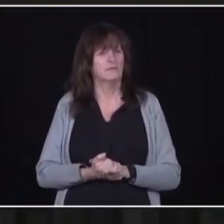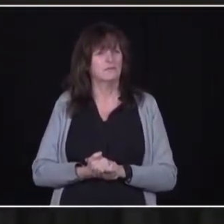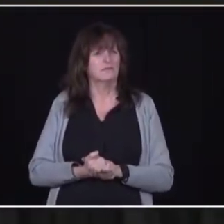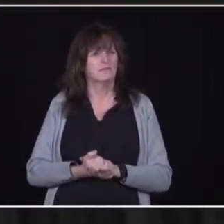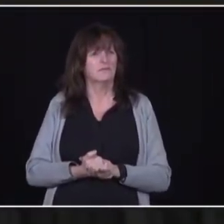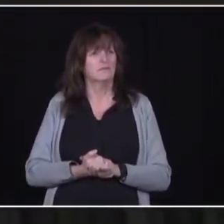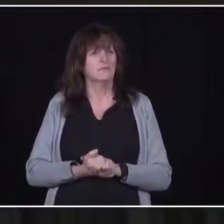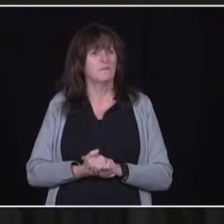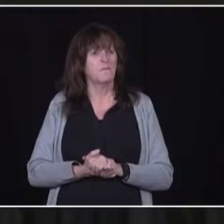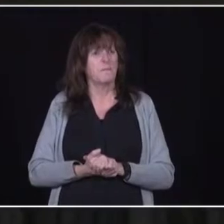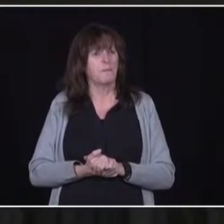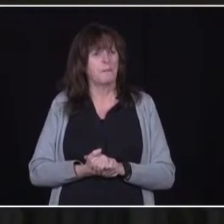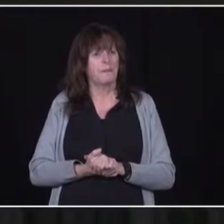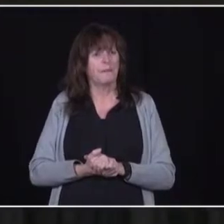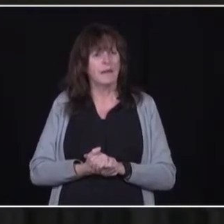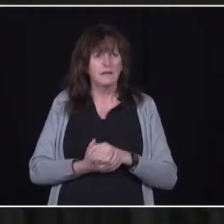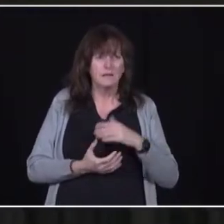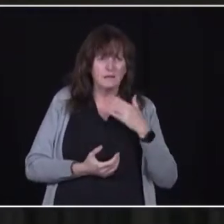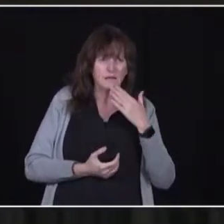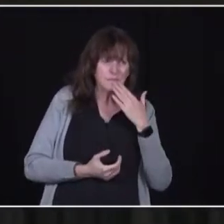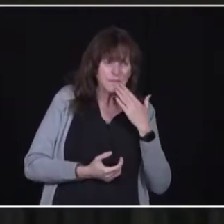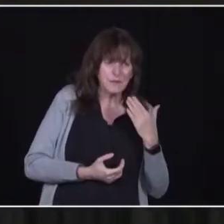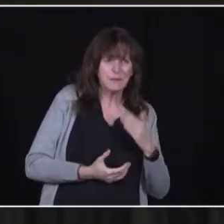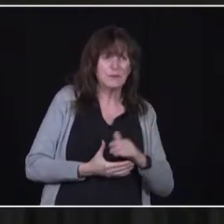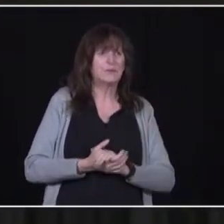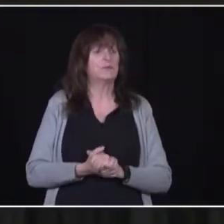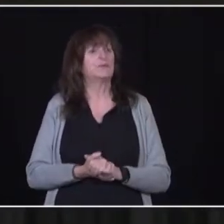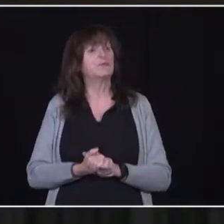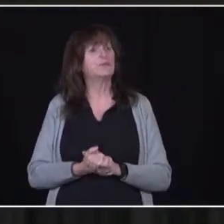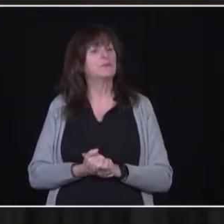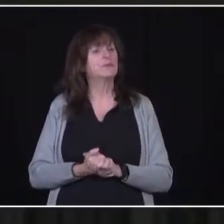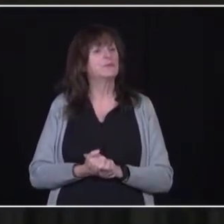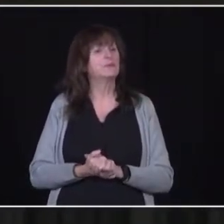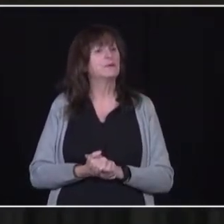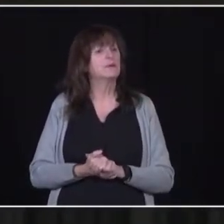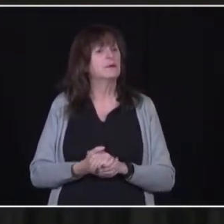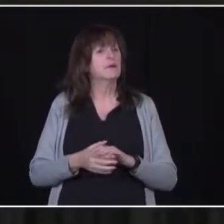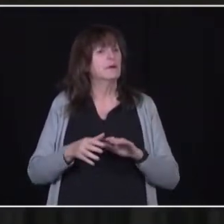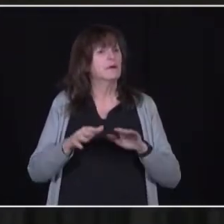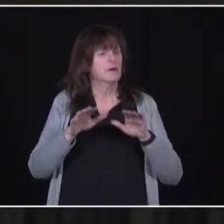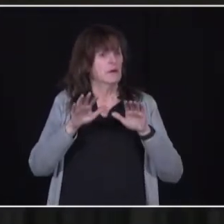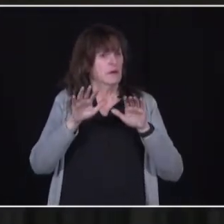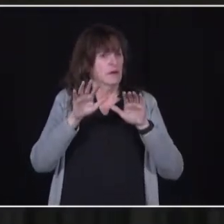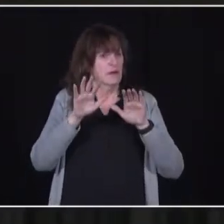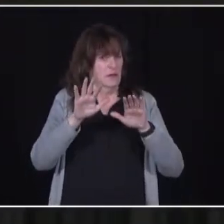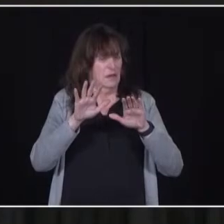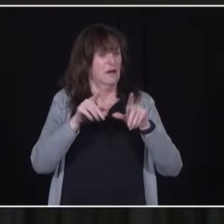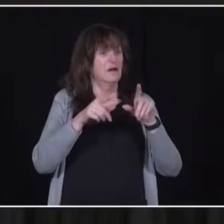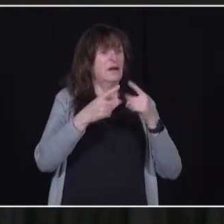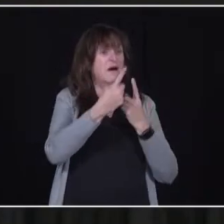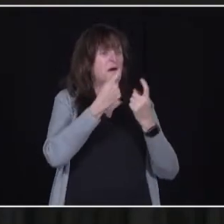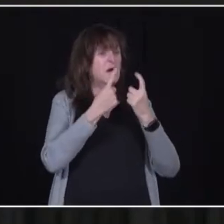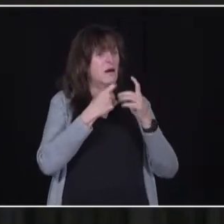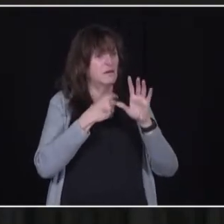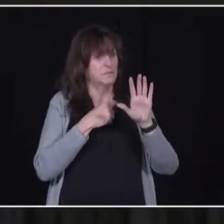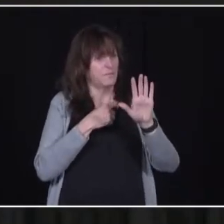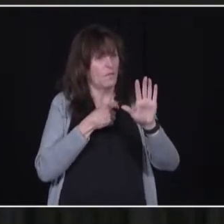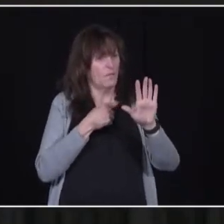Thank you minister. Folks, before we take questions, I want to take a minute to talk about the vaccine rollout.